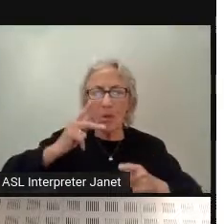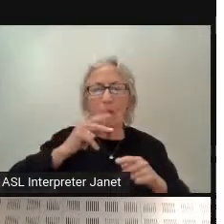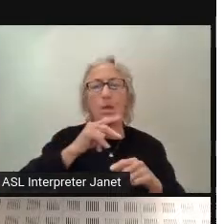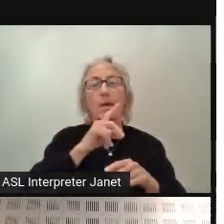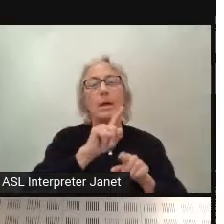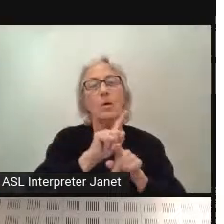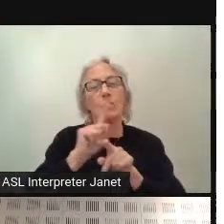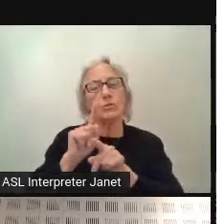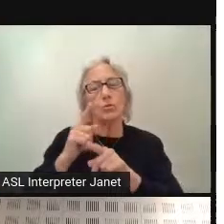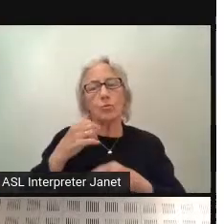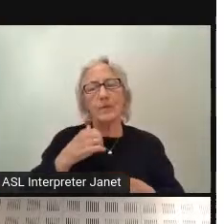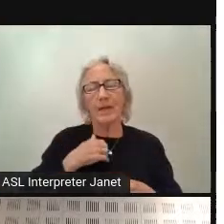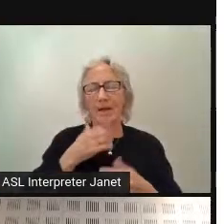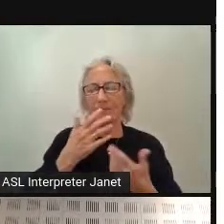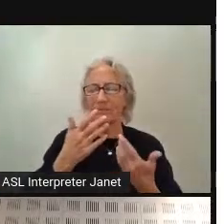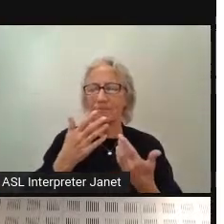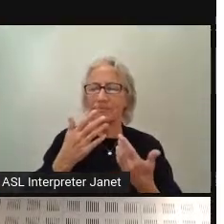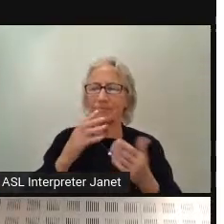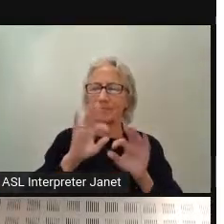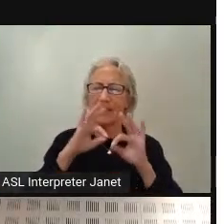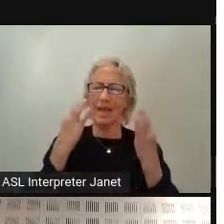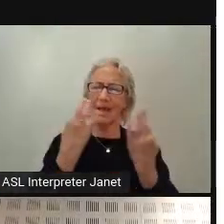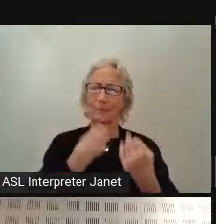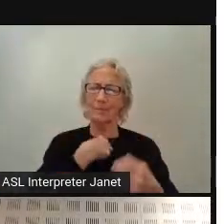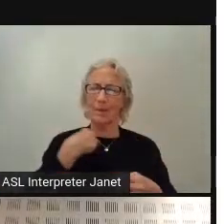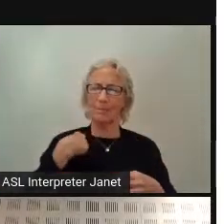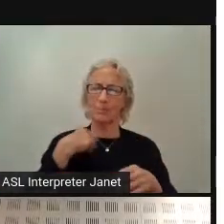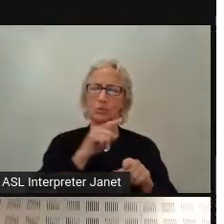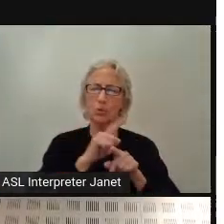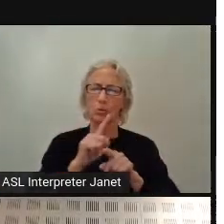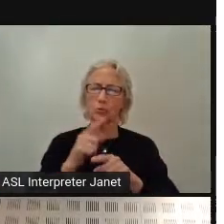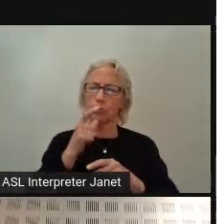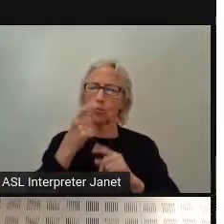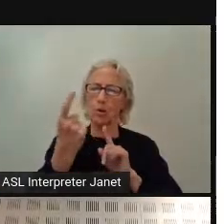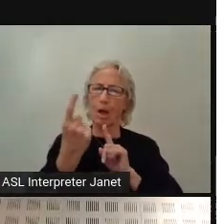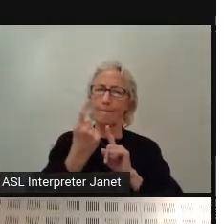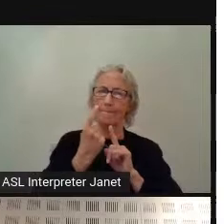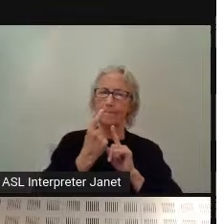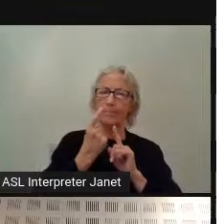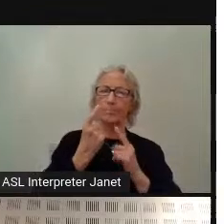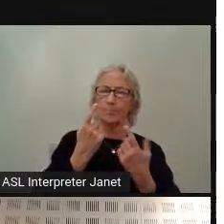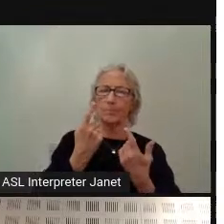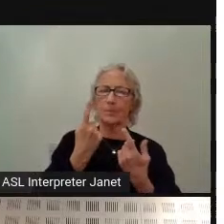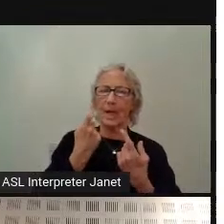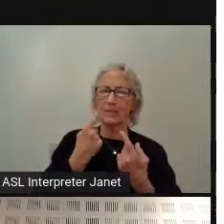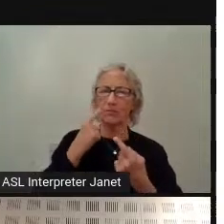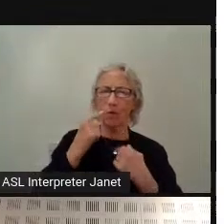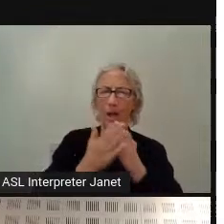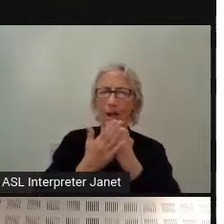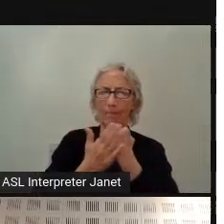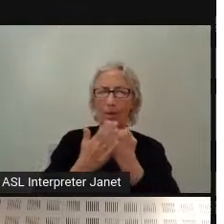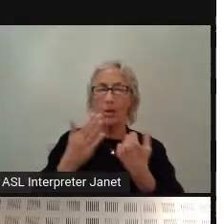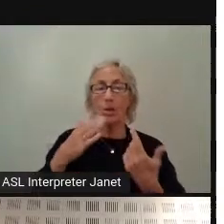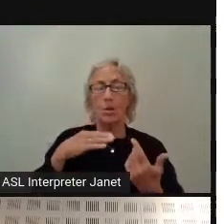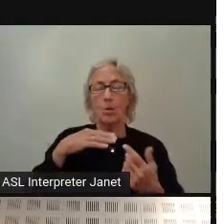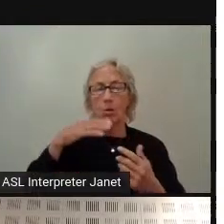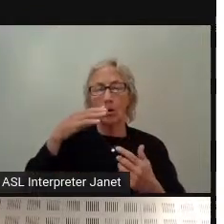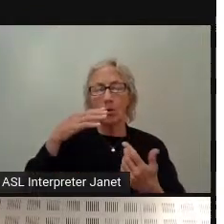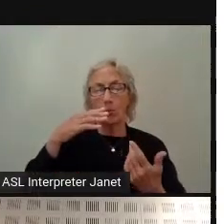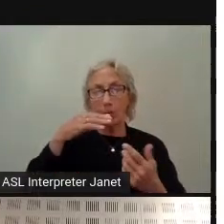and it could be other professionals from hospitals and people working with elders and there is also next of kin Progreso all in all we have